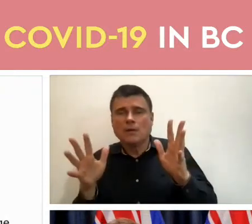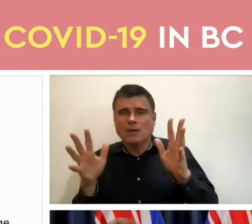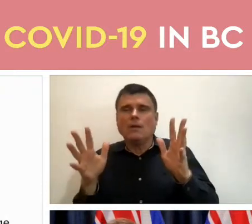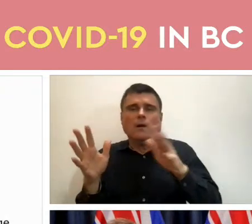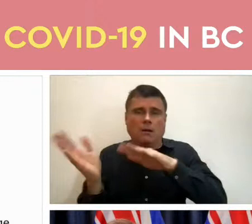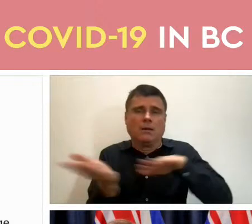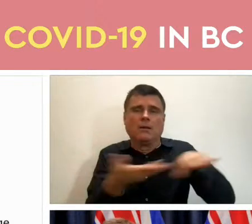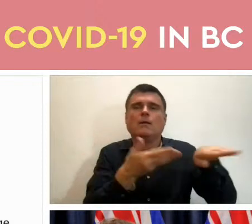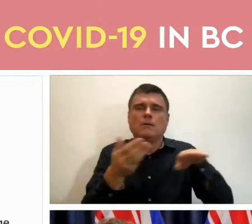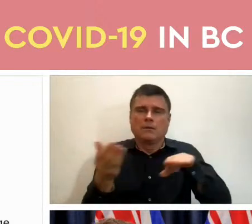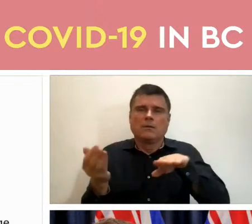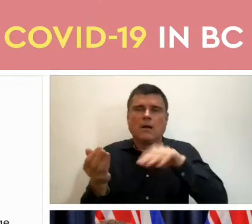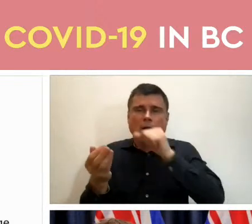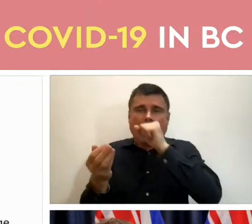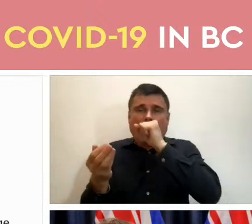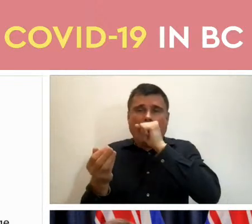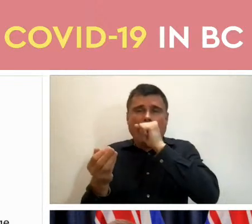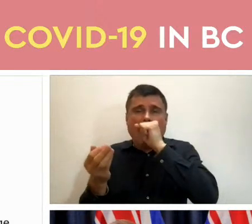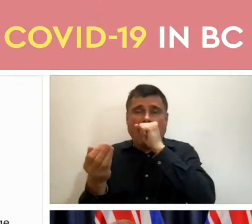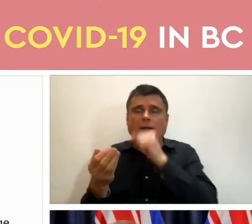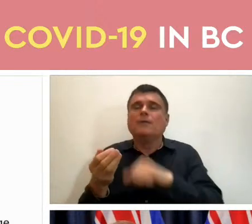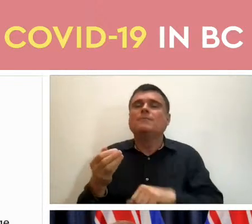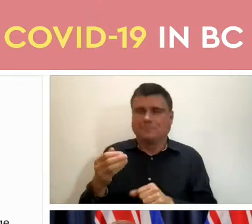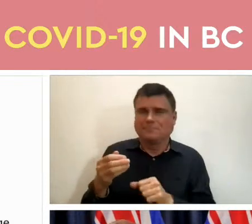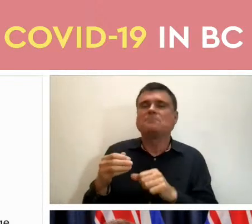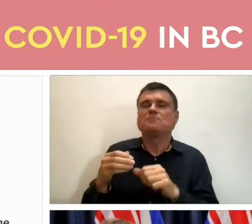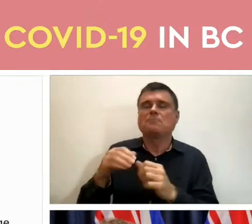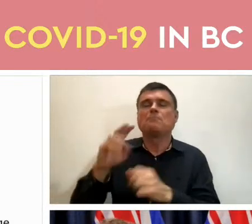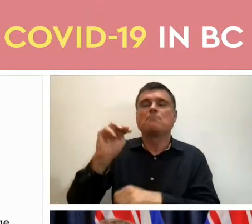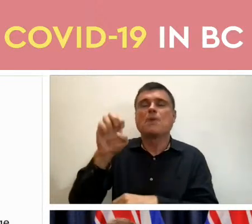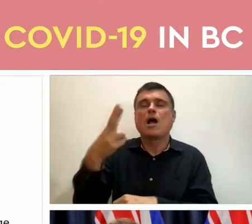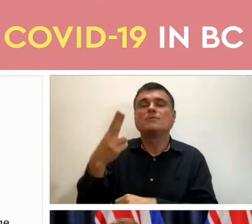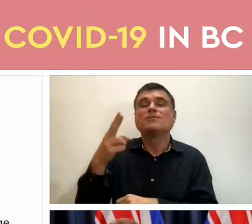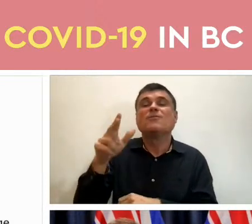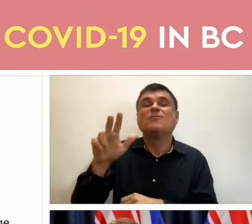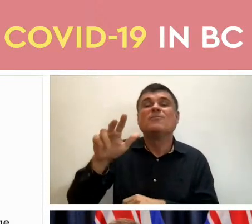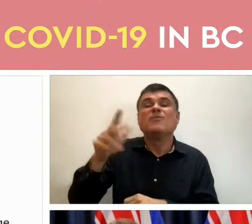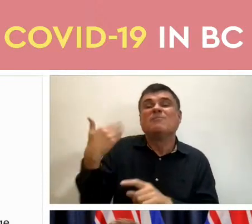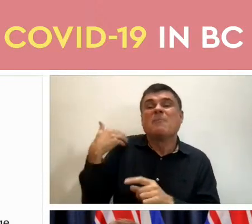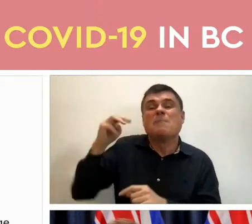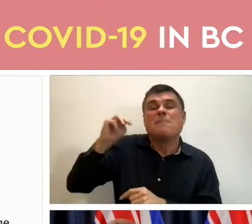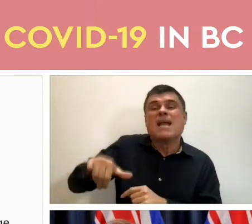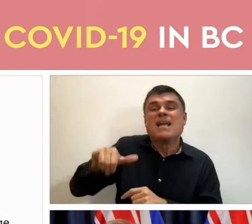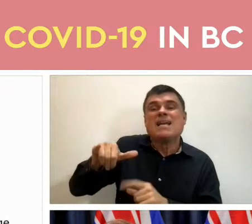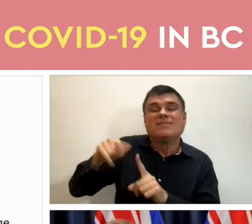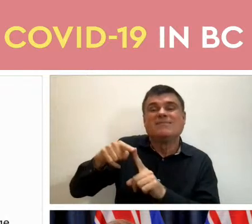We delivered surgeries to 91.4%